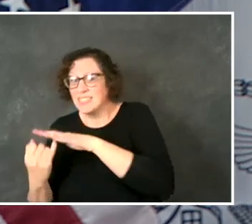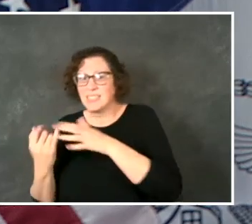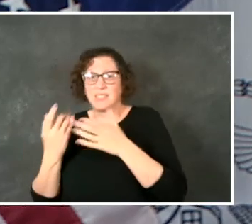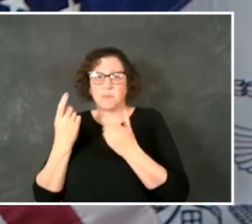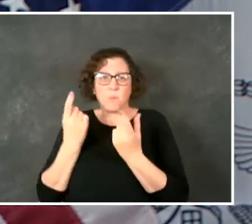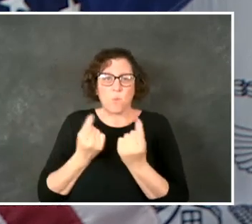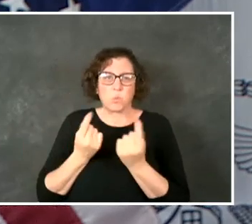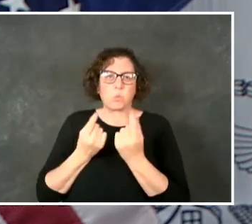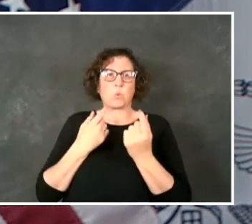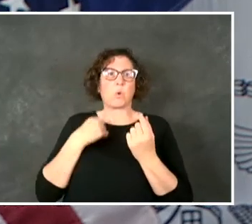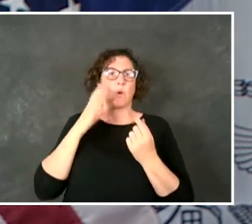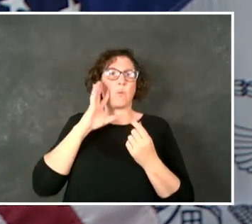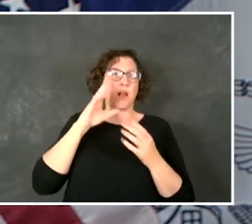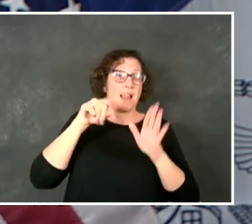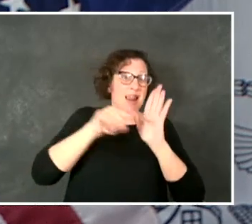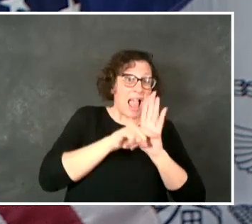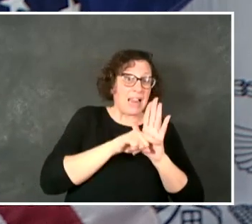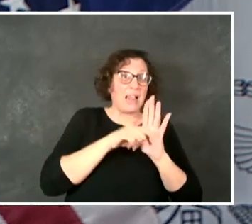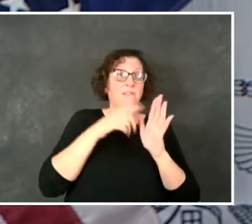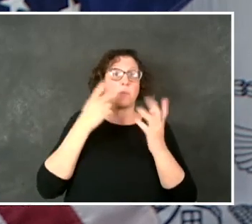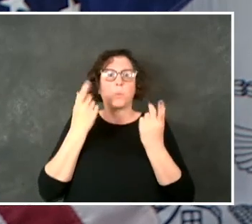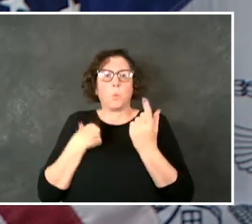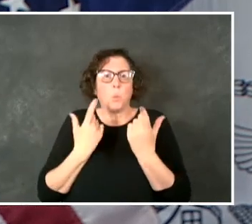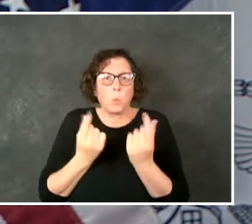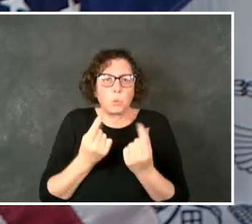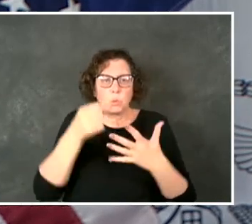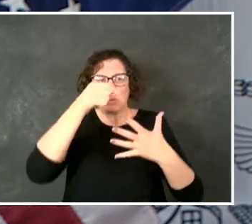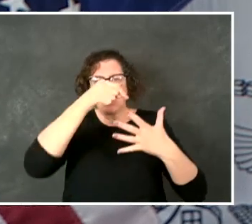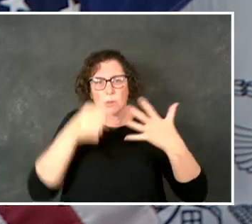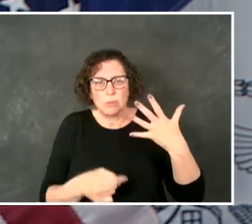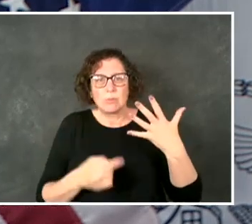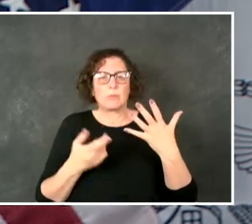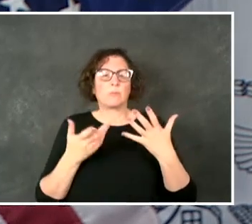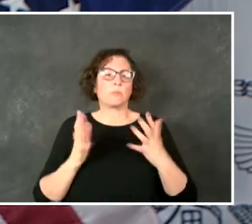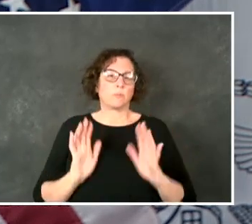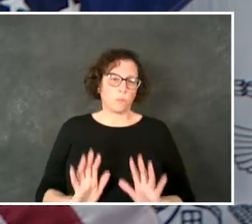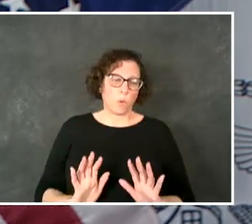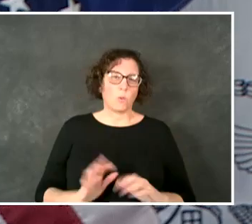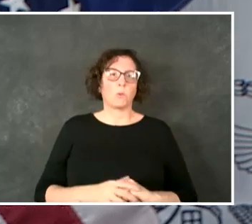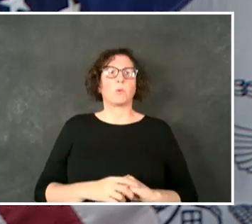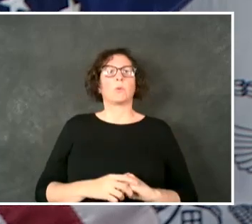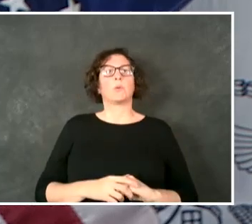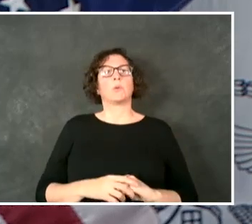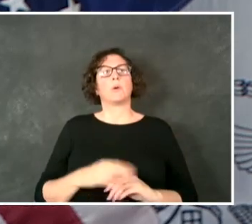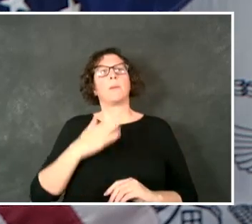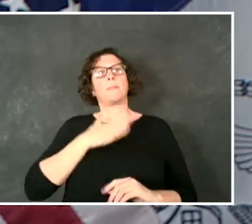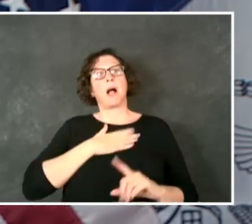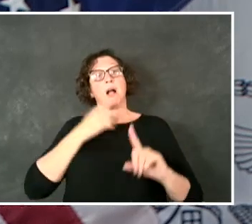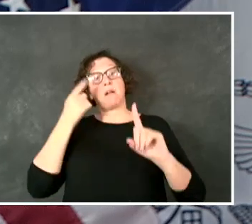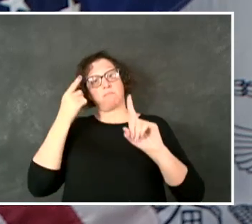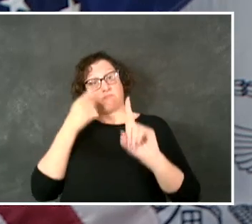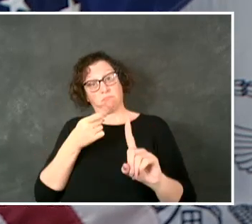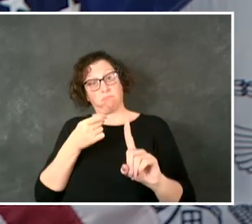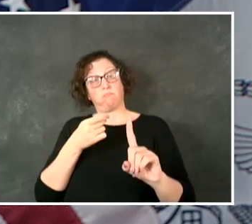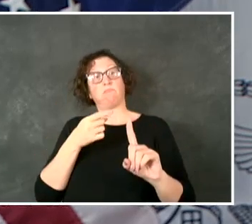HOW DO YOU STAY FSAE ? HW ODO YOU KEEP YOUR FAMILY SAFE? IS THE TEST NEGATIVE, YOU STILL HAVE TO